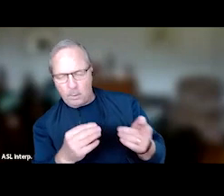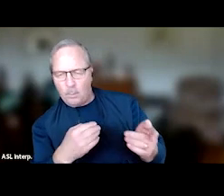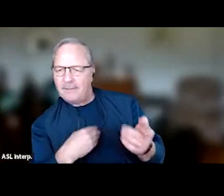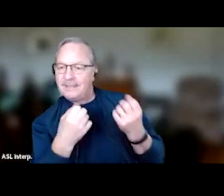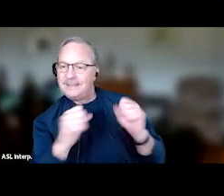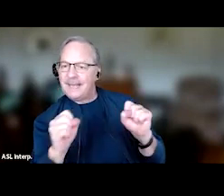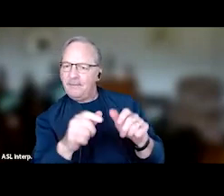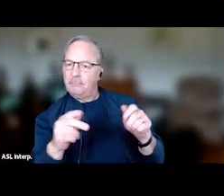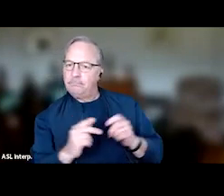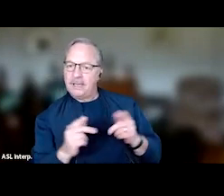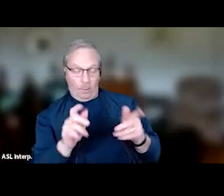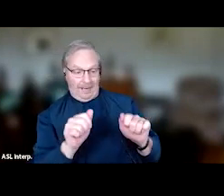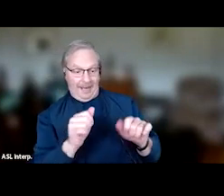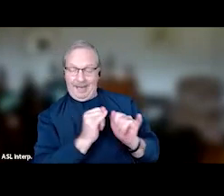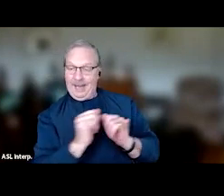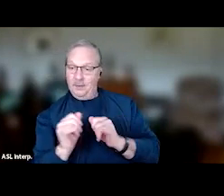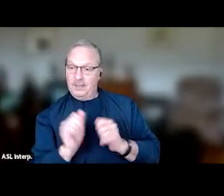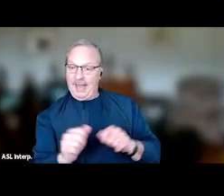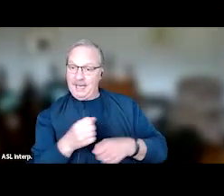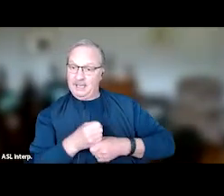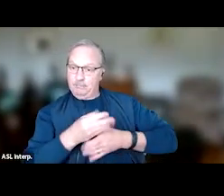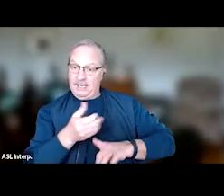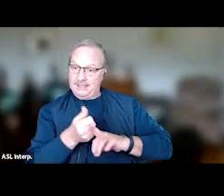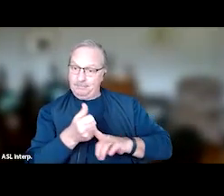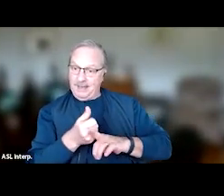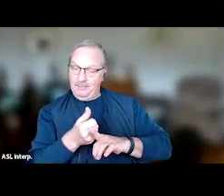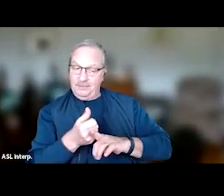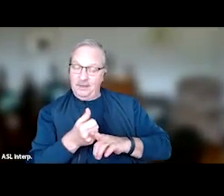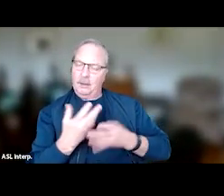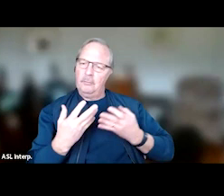where individuals can be able to express themselves freely, answer the questions.